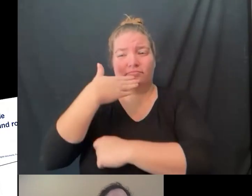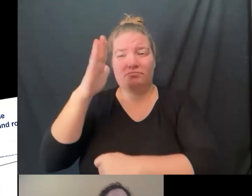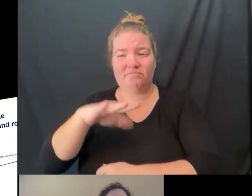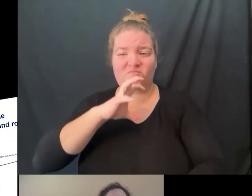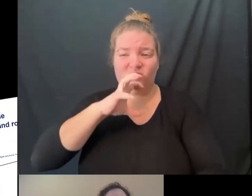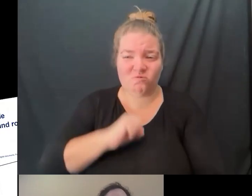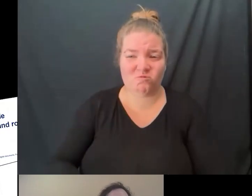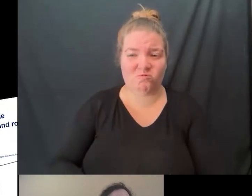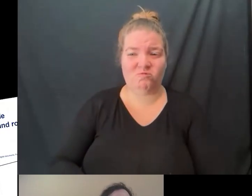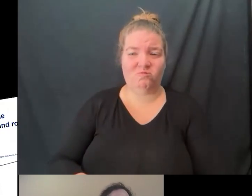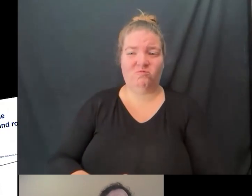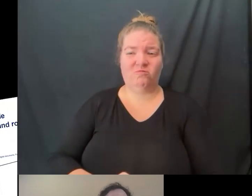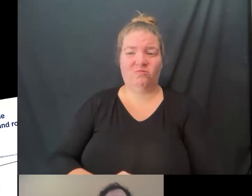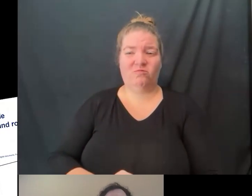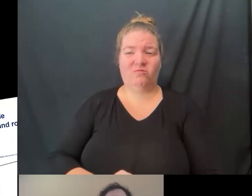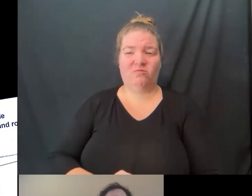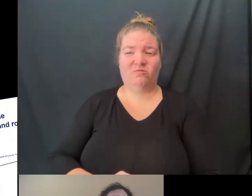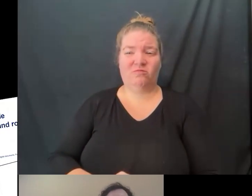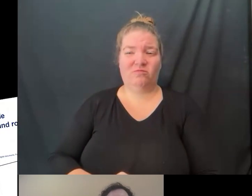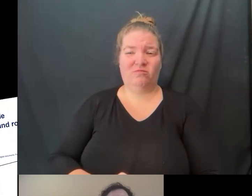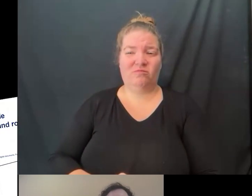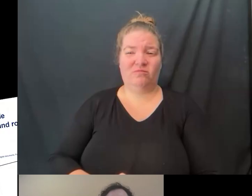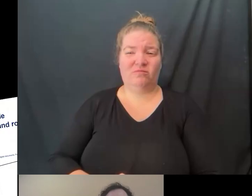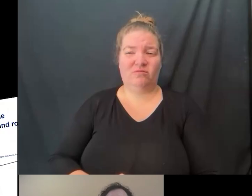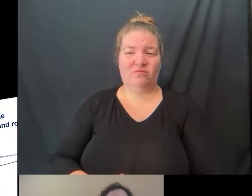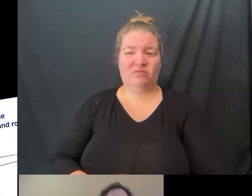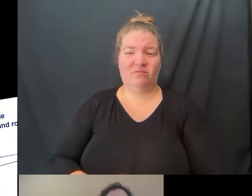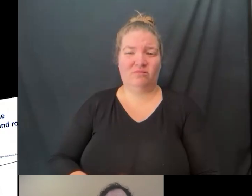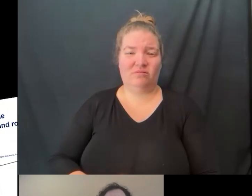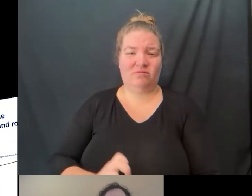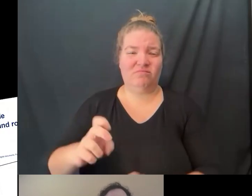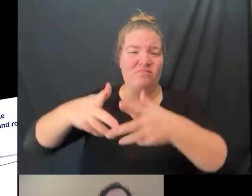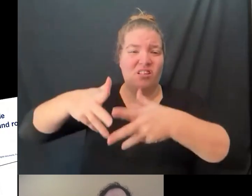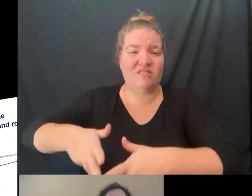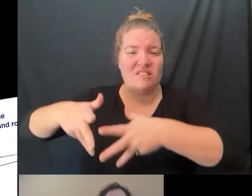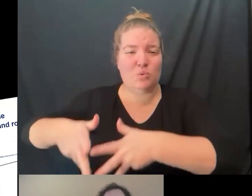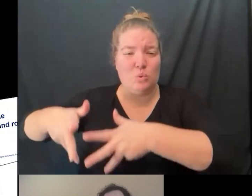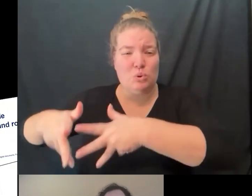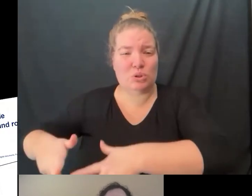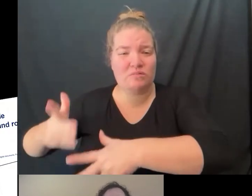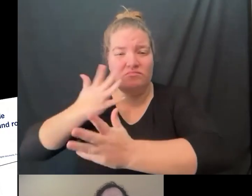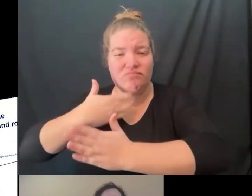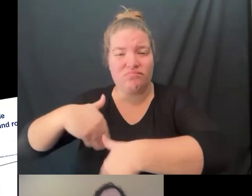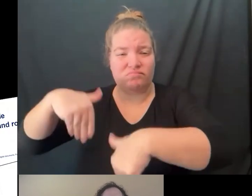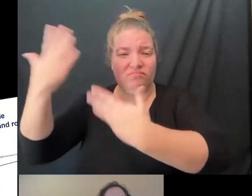to remove redundant or trivial or outdated, R-O-T, Redundant, Outdated, Trivial content